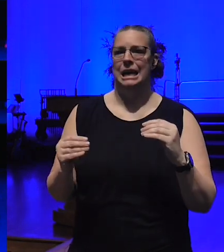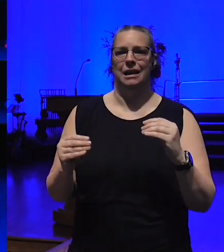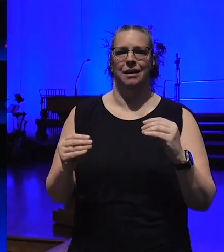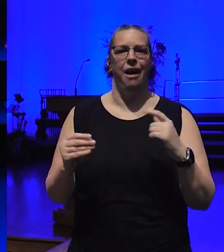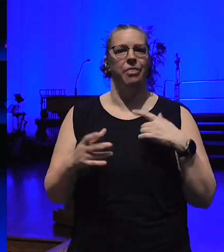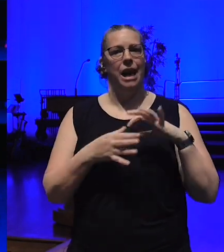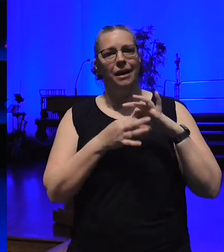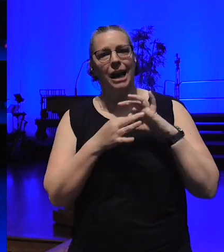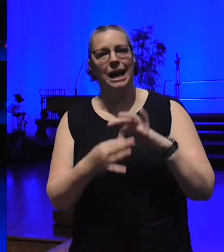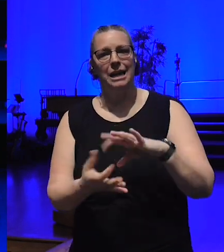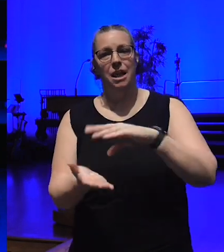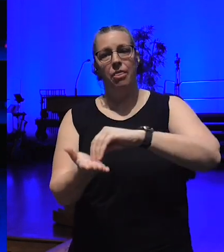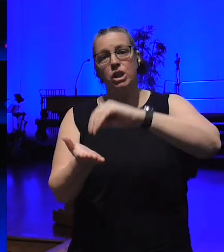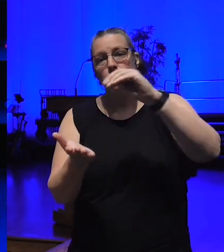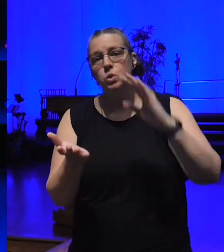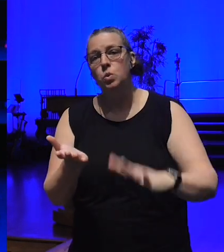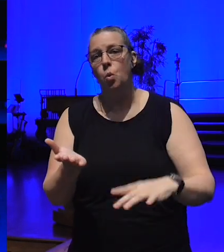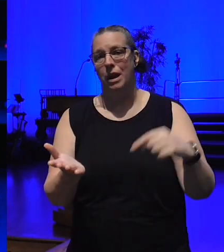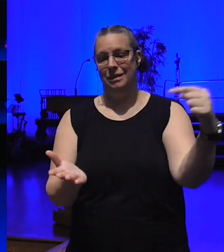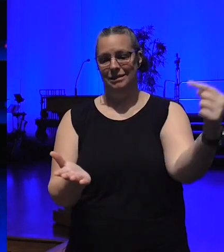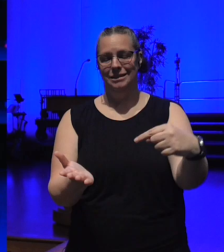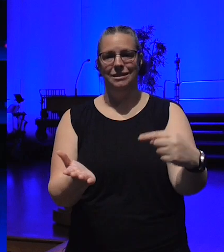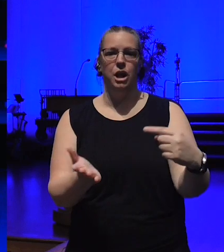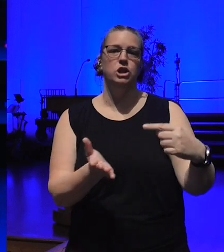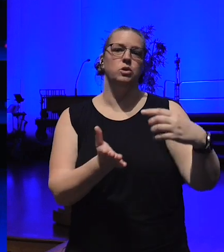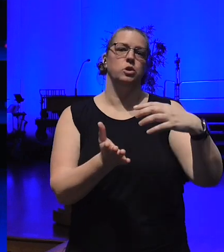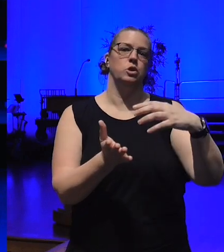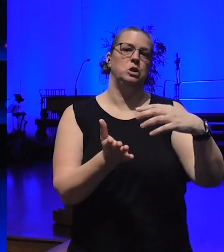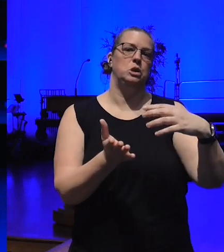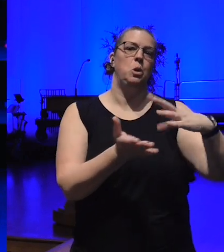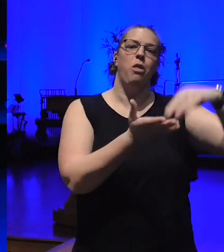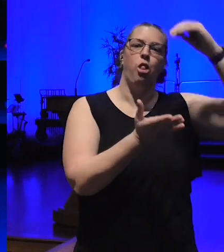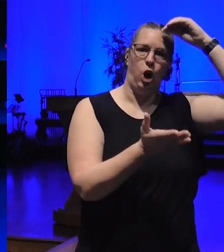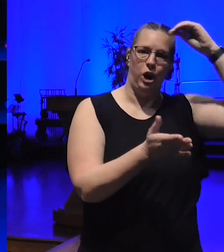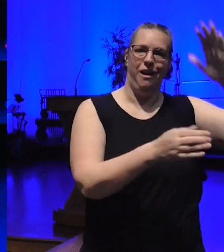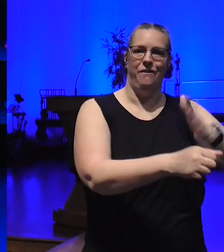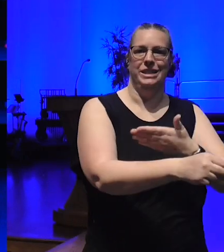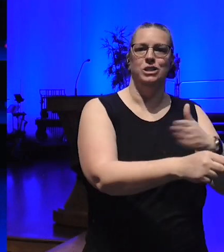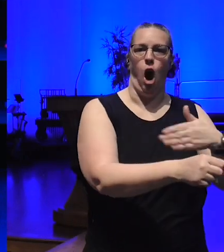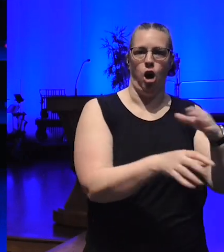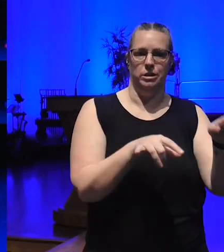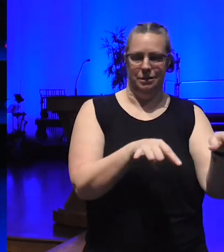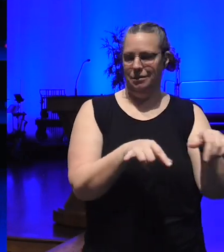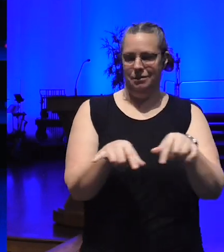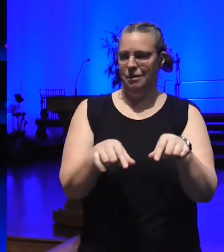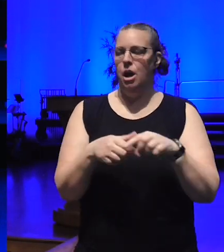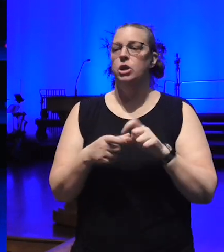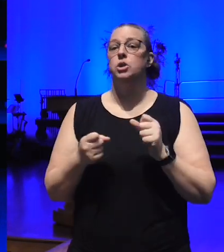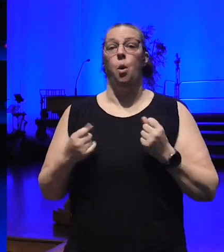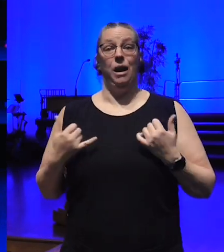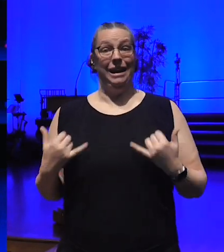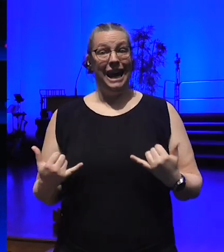students to the learnings that came out of these songs um and then now here we are now more than 30